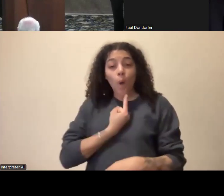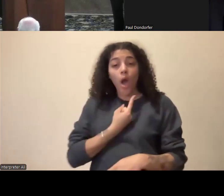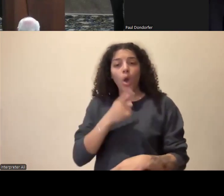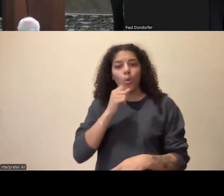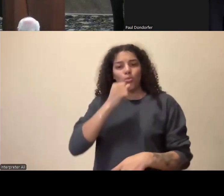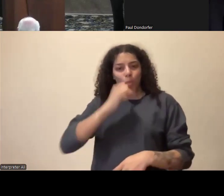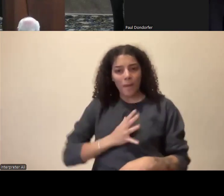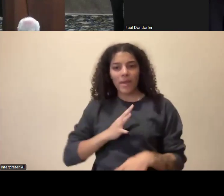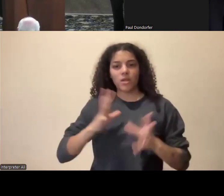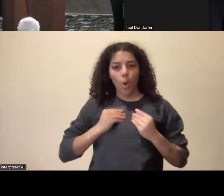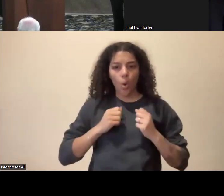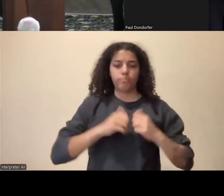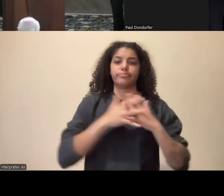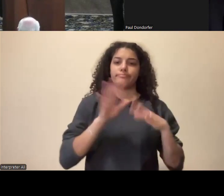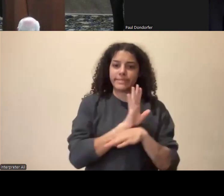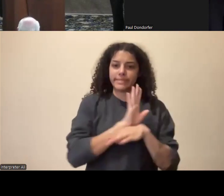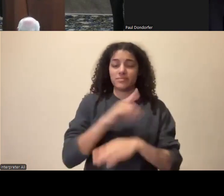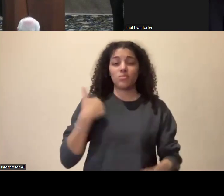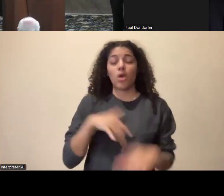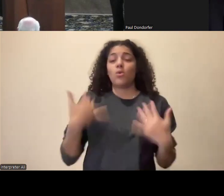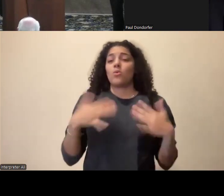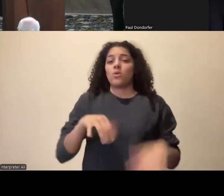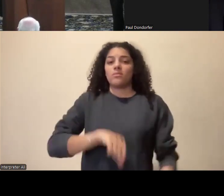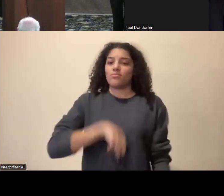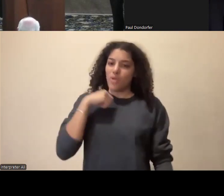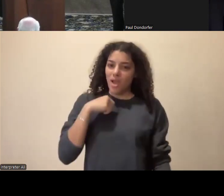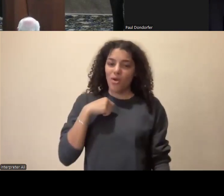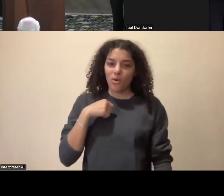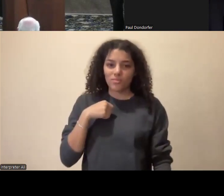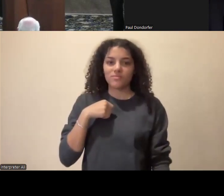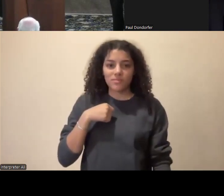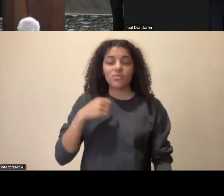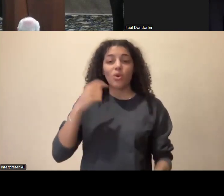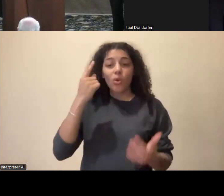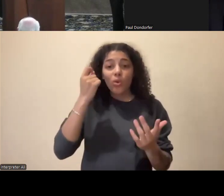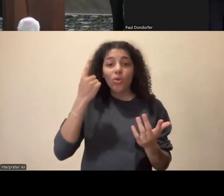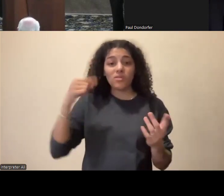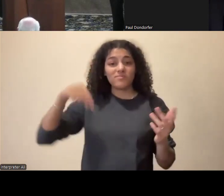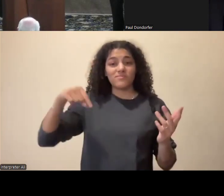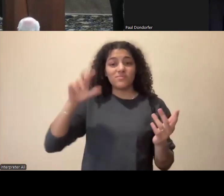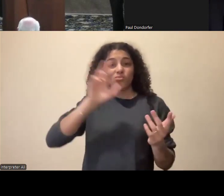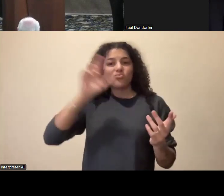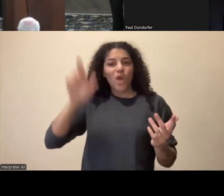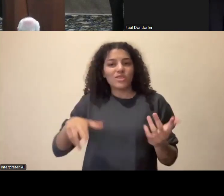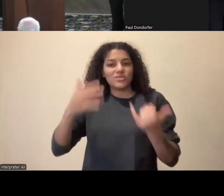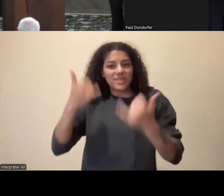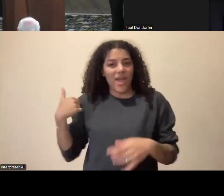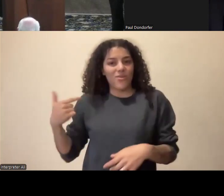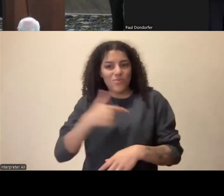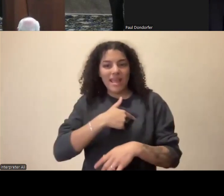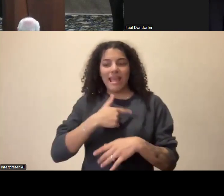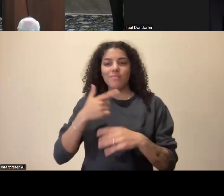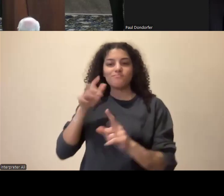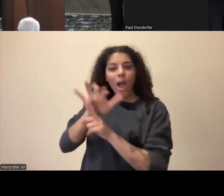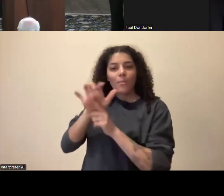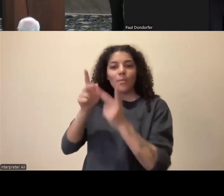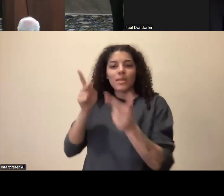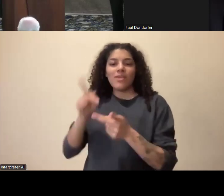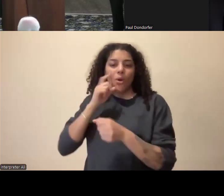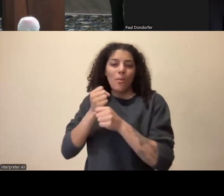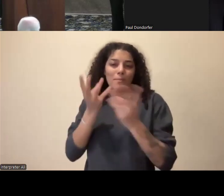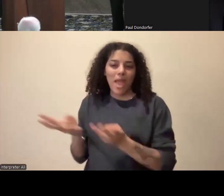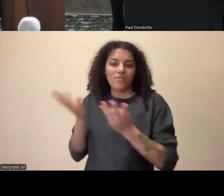of that So um yeah we're going to Rochester is officially a paper straw manufacturing hub